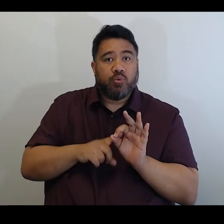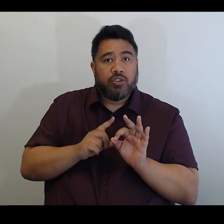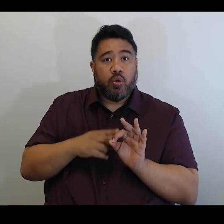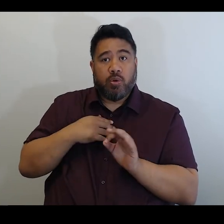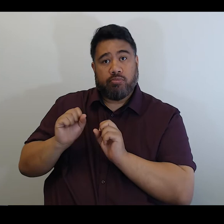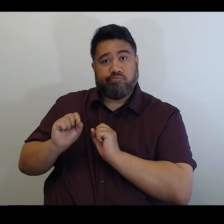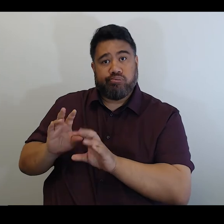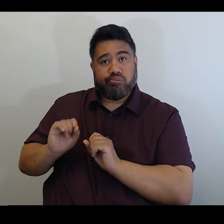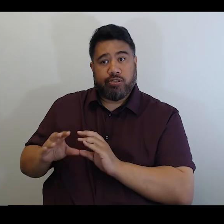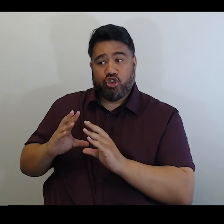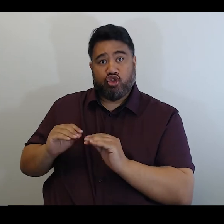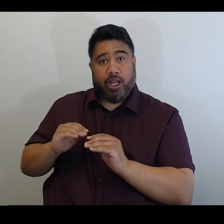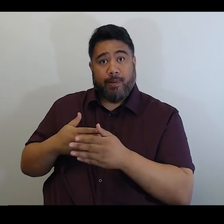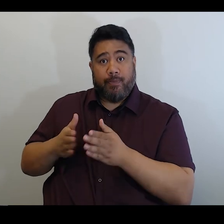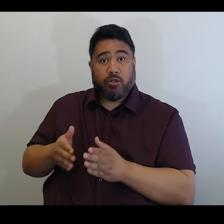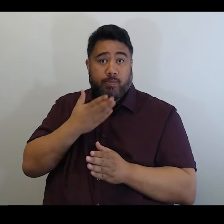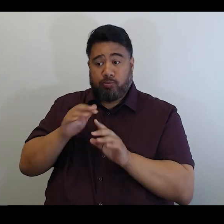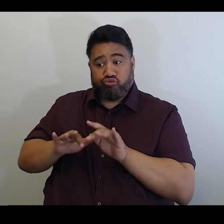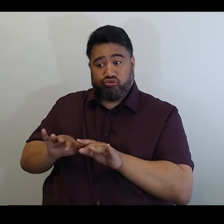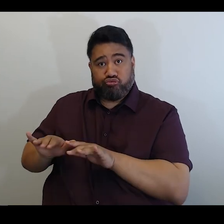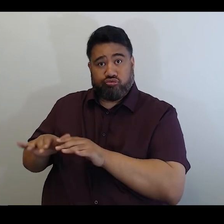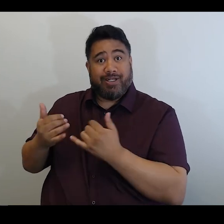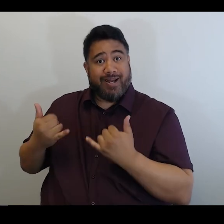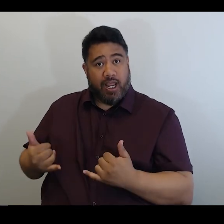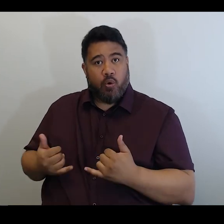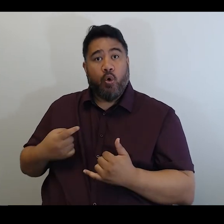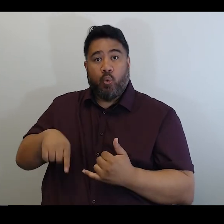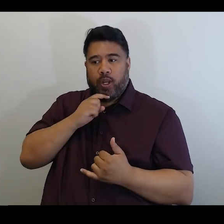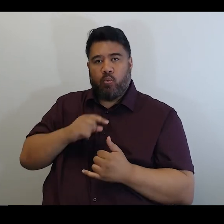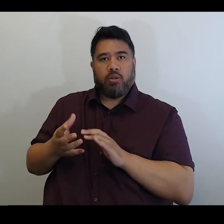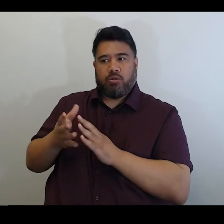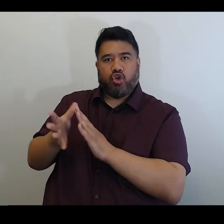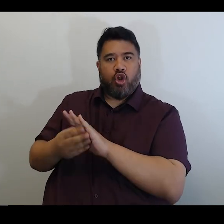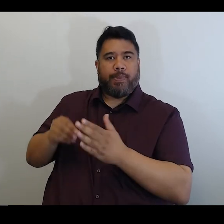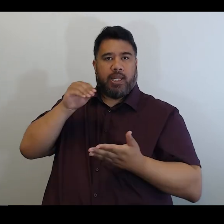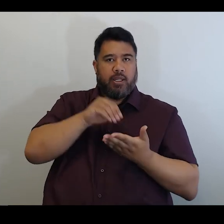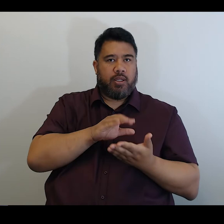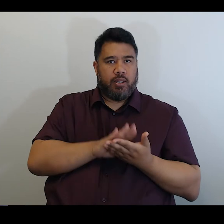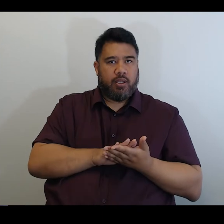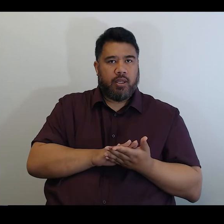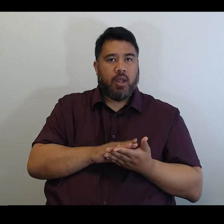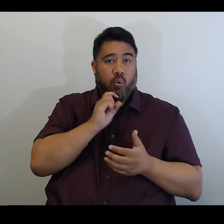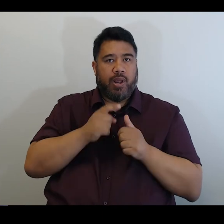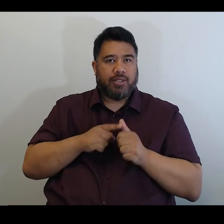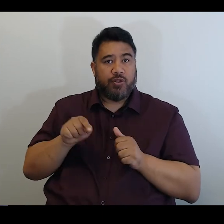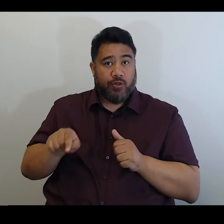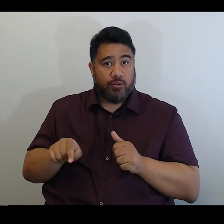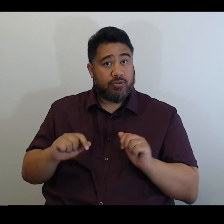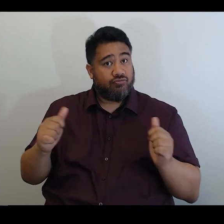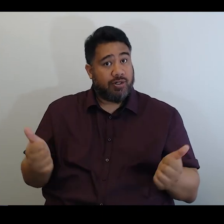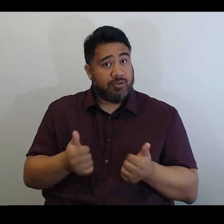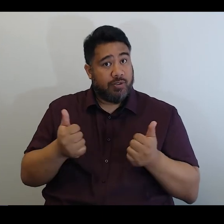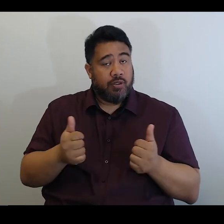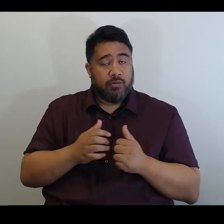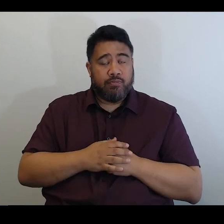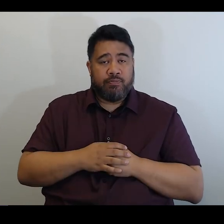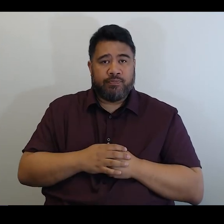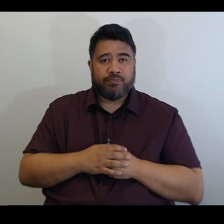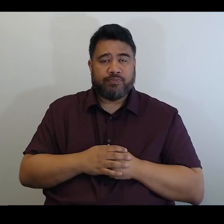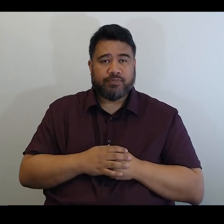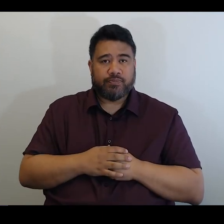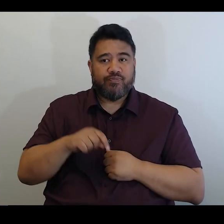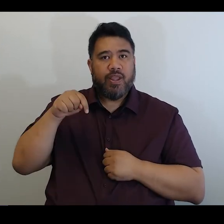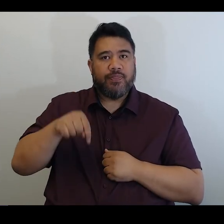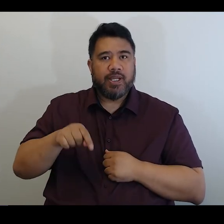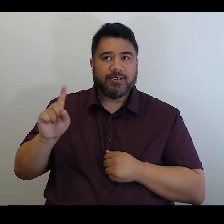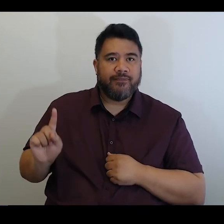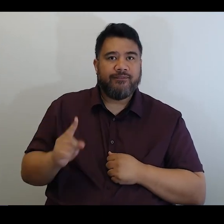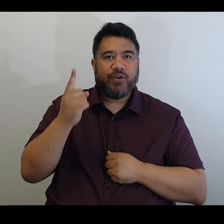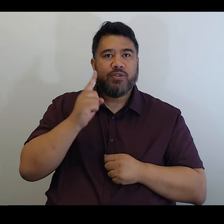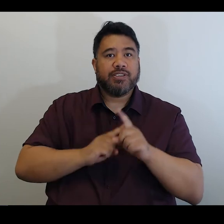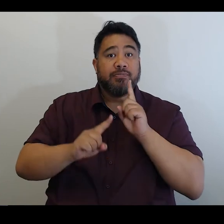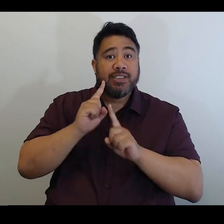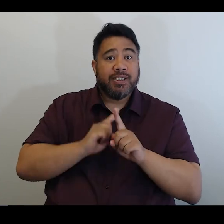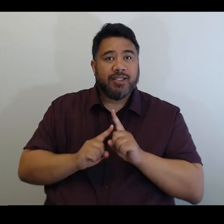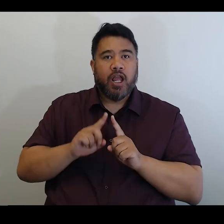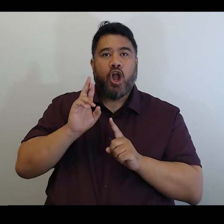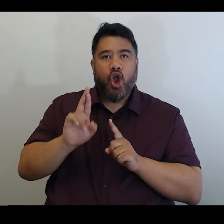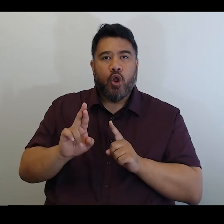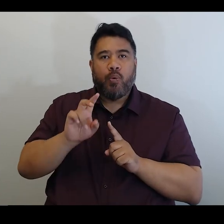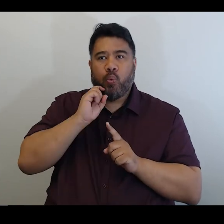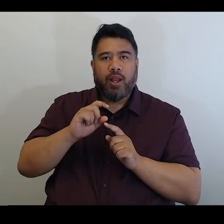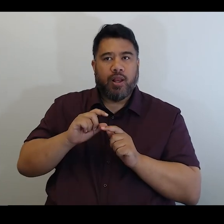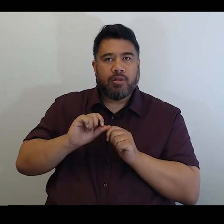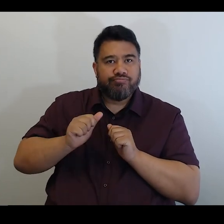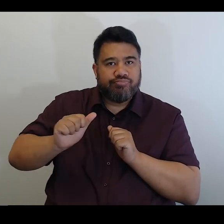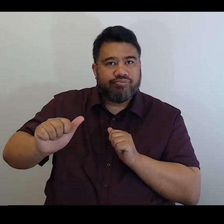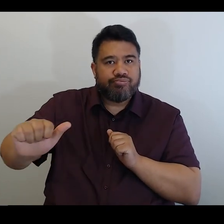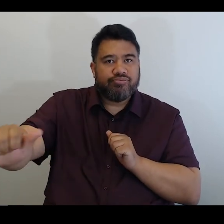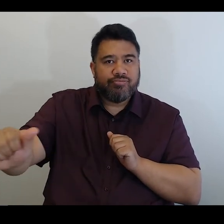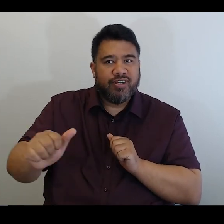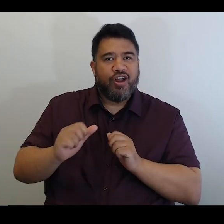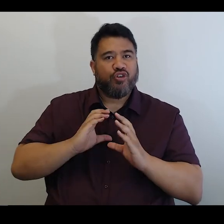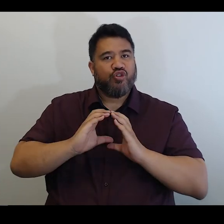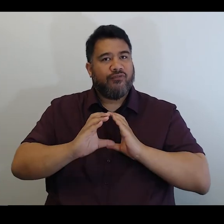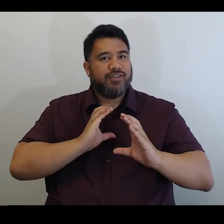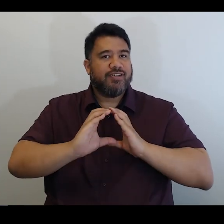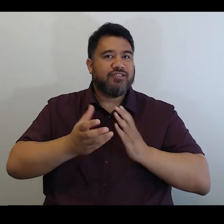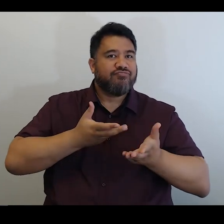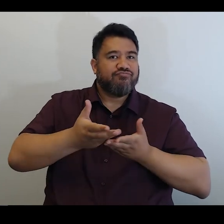for those to be captured, so that they can be answered later on. So I hope that this is the start of what I hope is a continuing conversation and I know it will be, and was helpful for you.